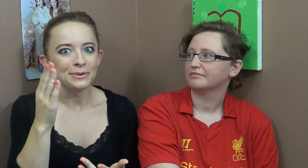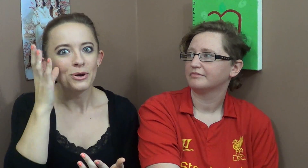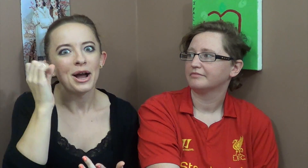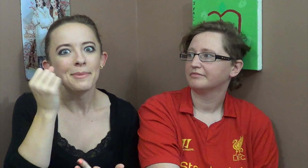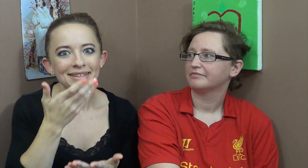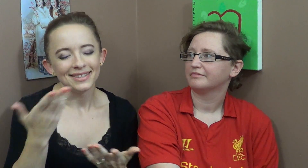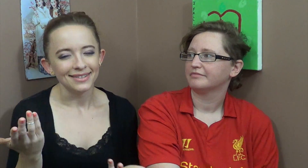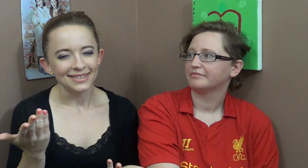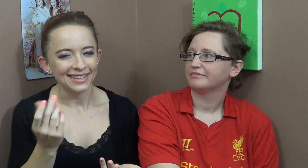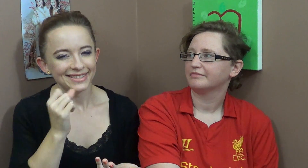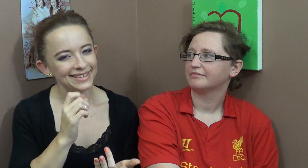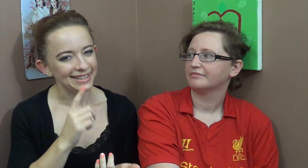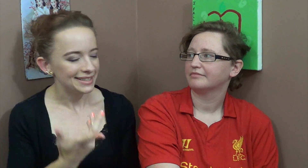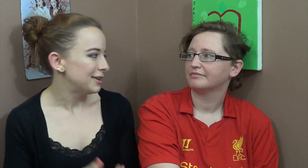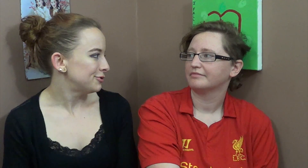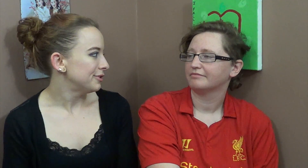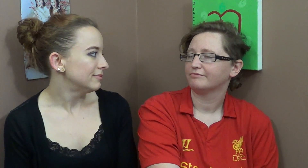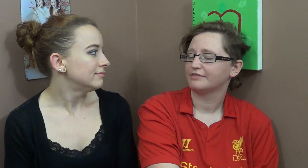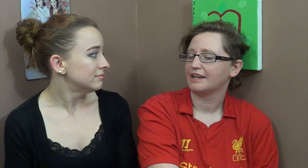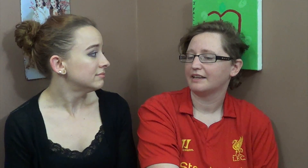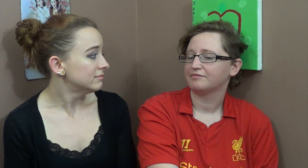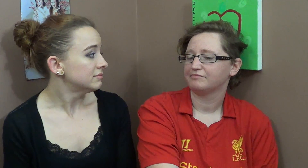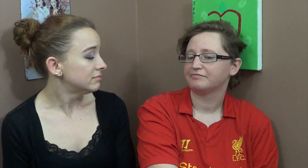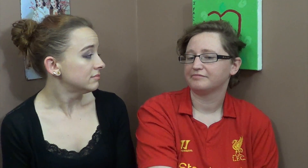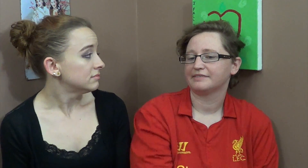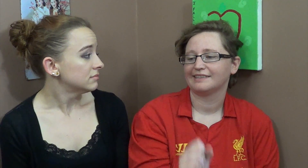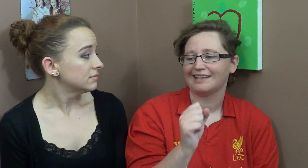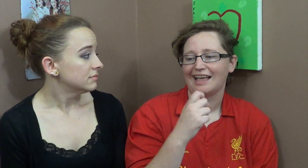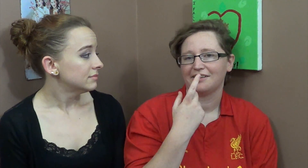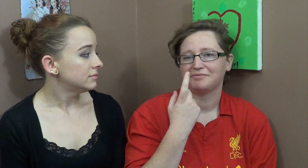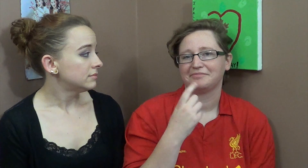don't know common sense things cause that's not true.